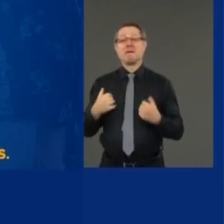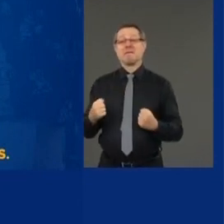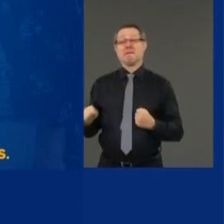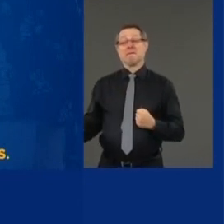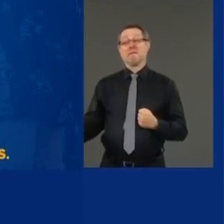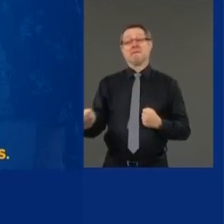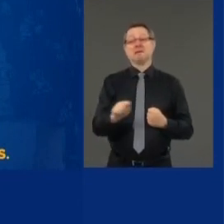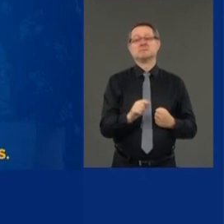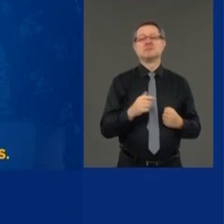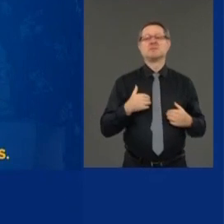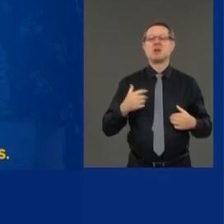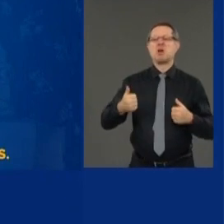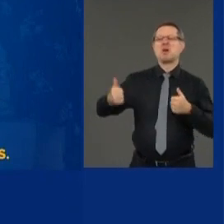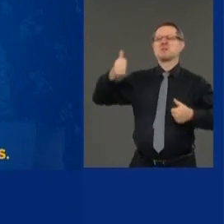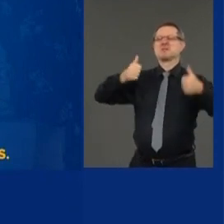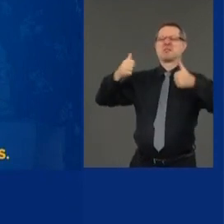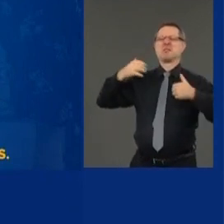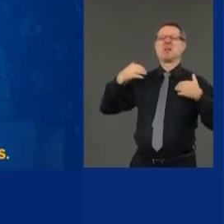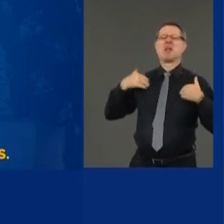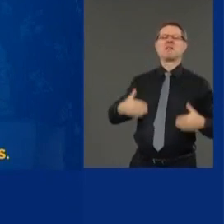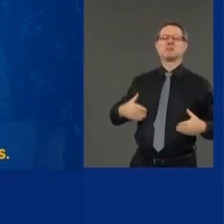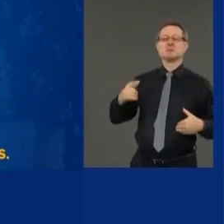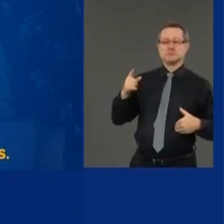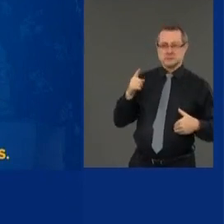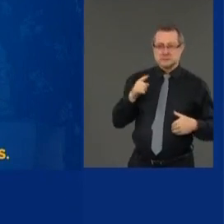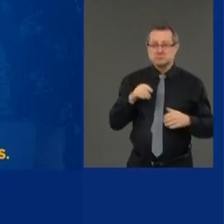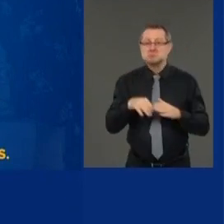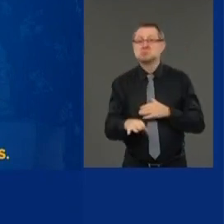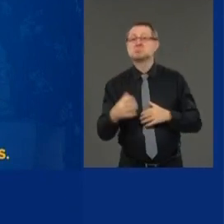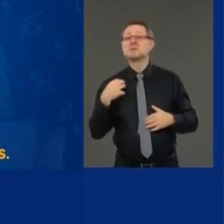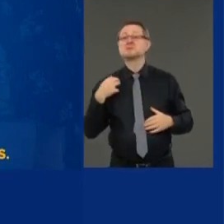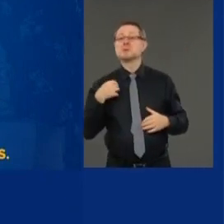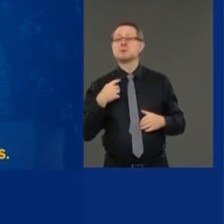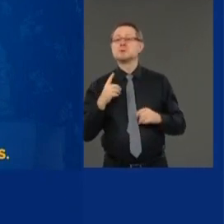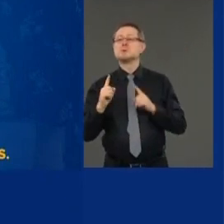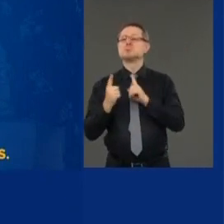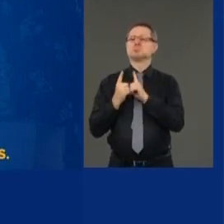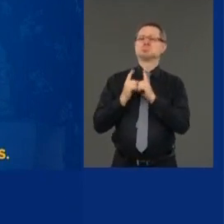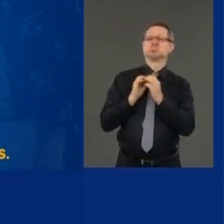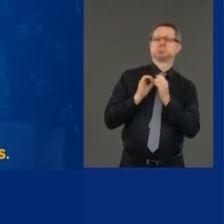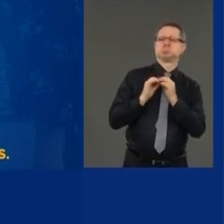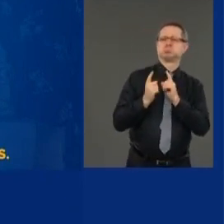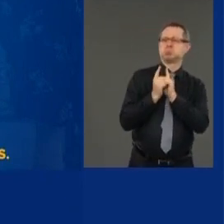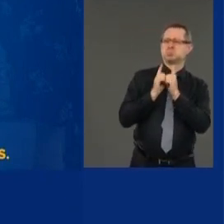HEALTH PERSONNEL, LOCAL HEALTH